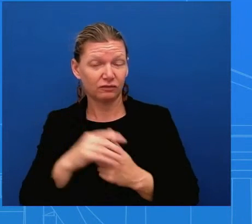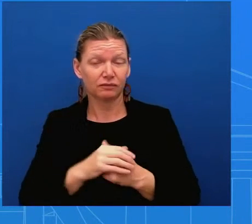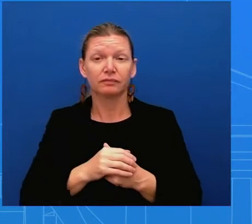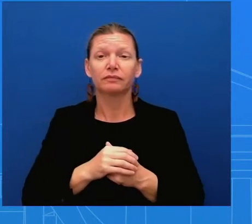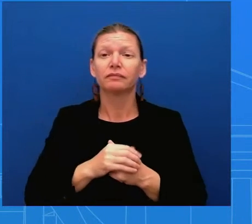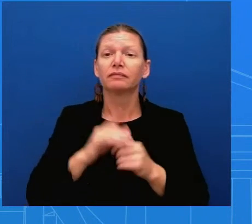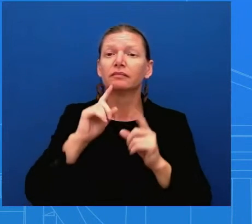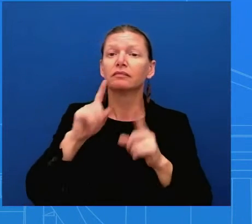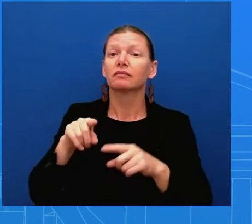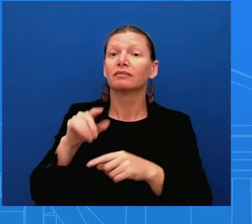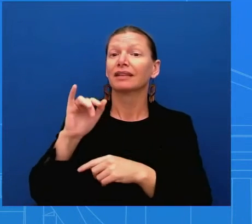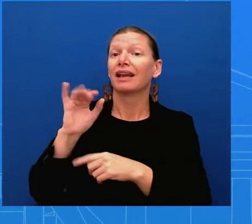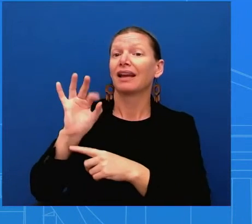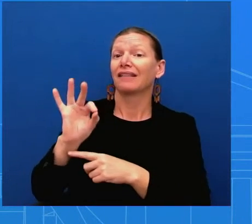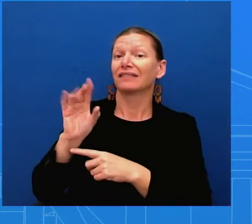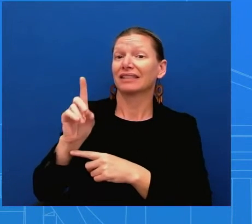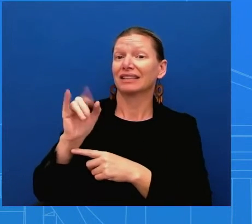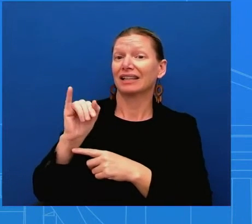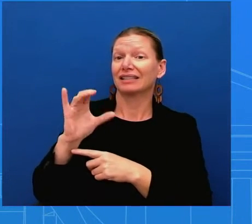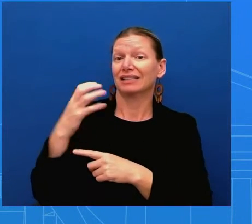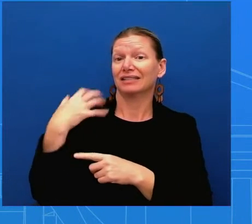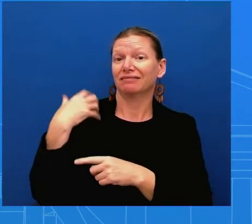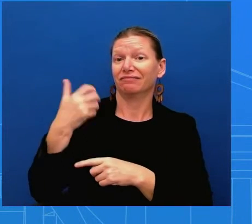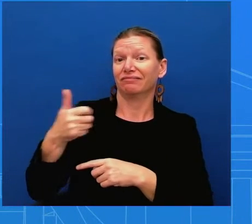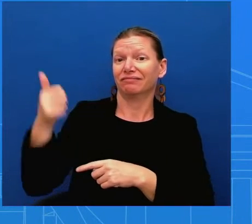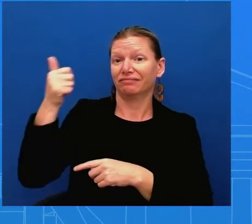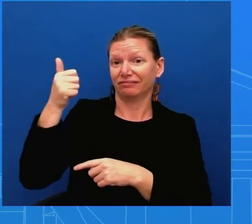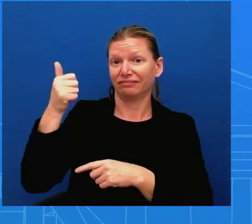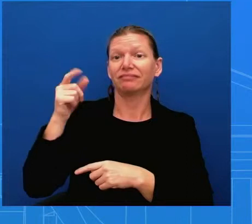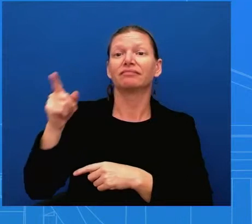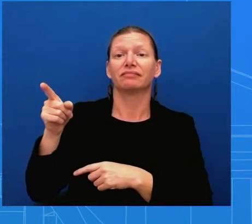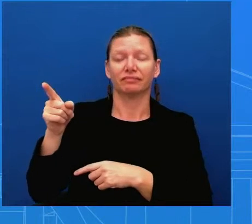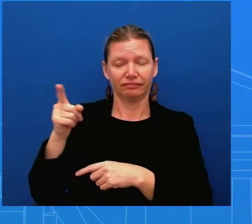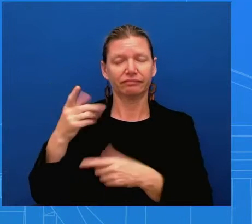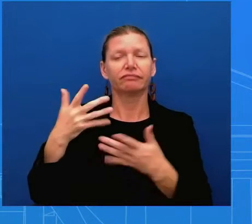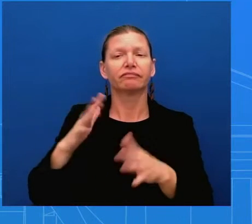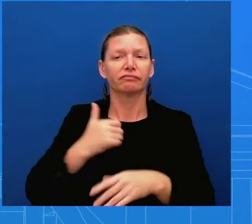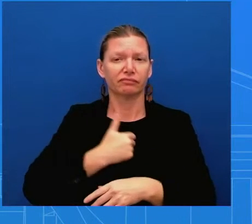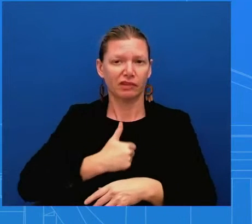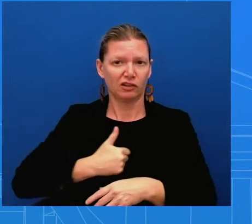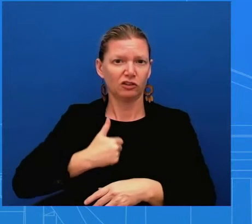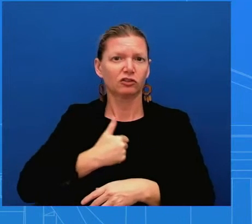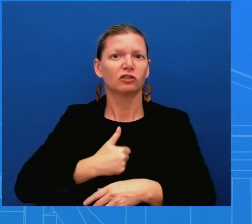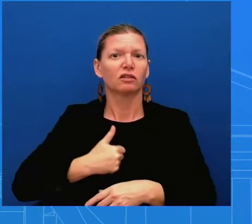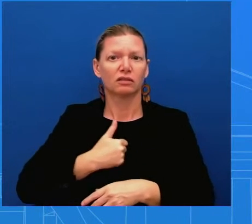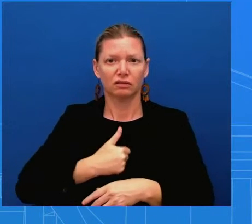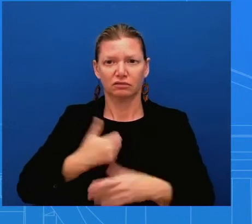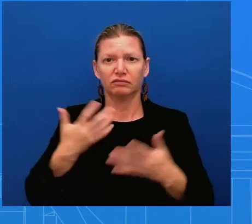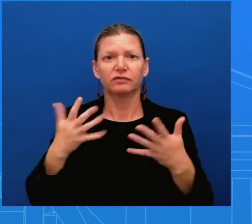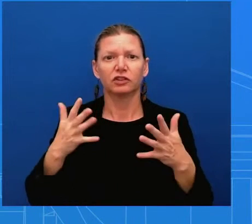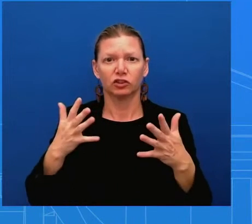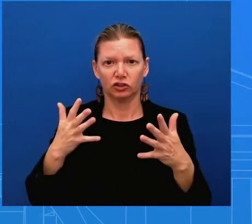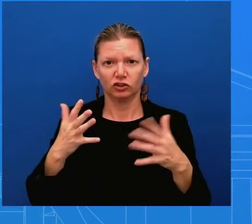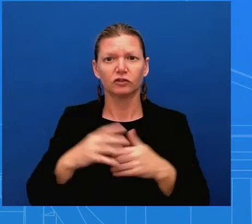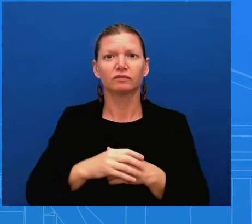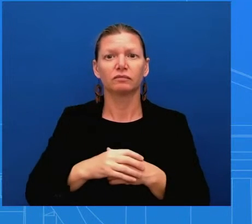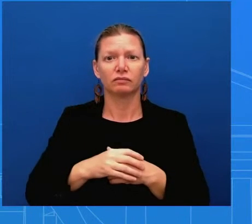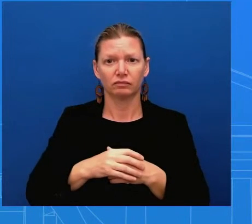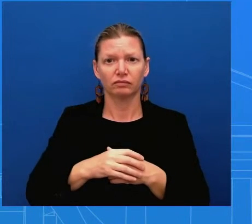apologized and spoke to this. And so, certainly, I would -- I would send you there. The FDIC is an independent agency,